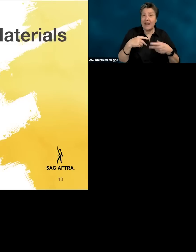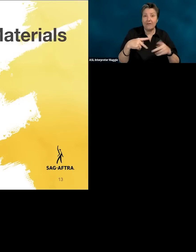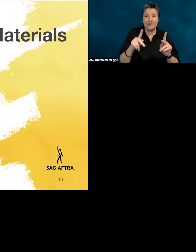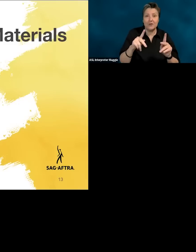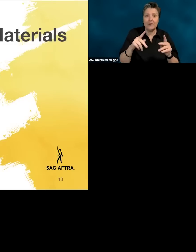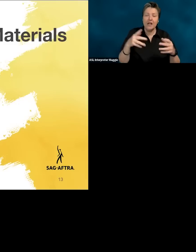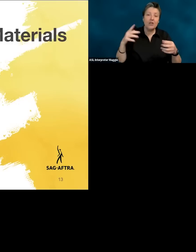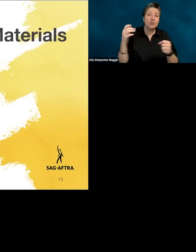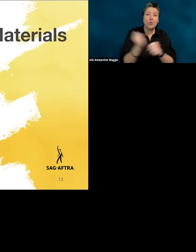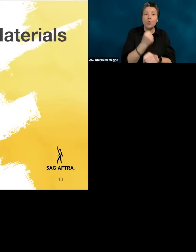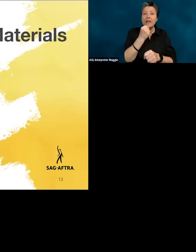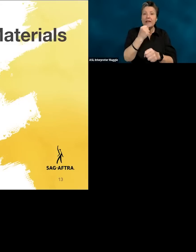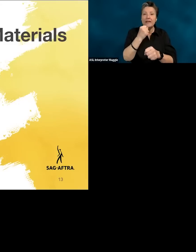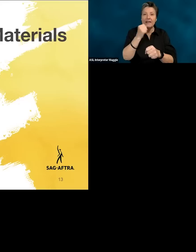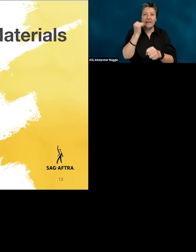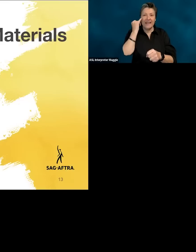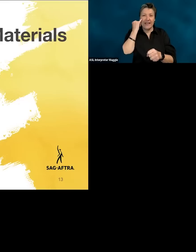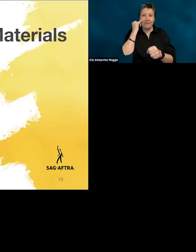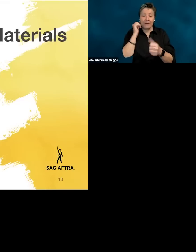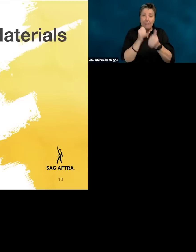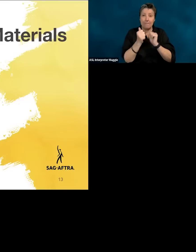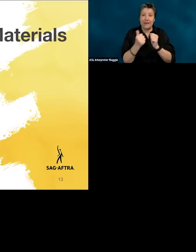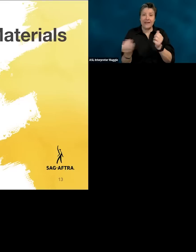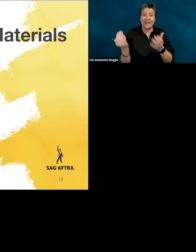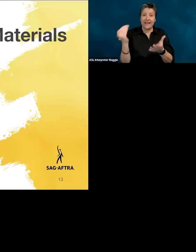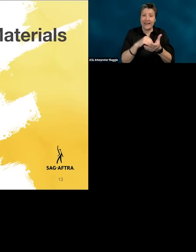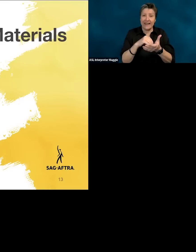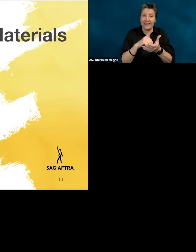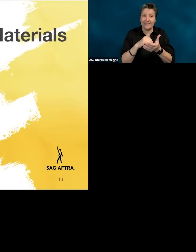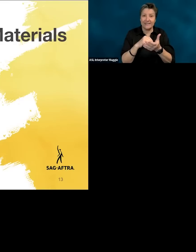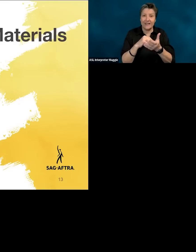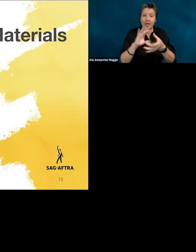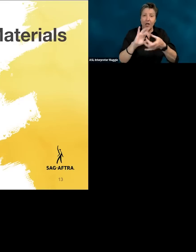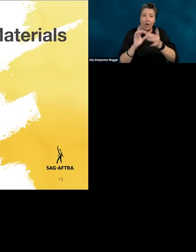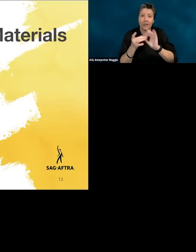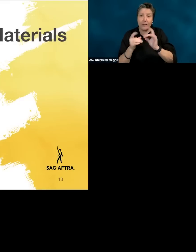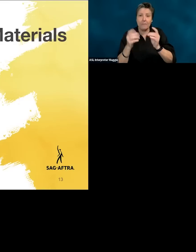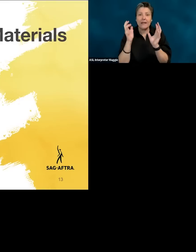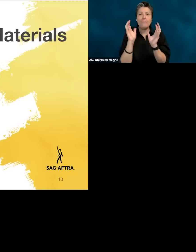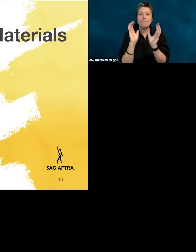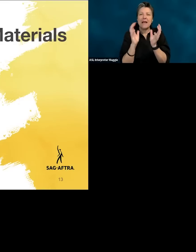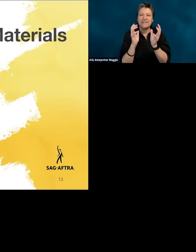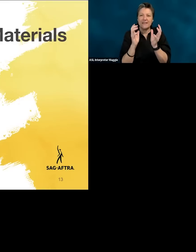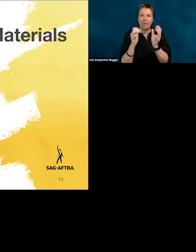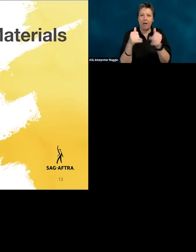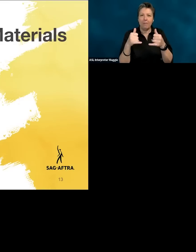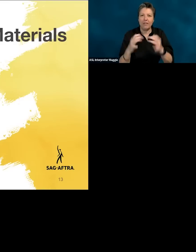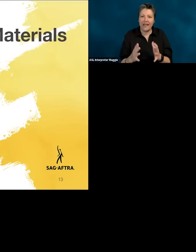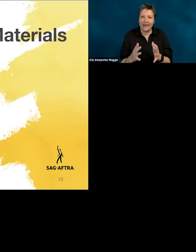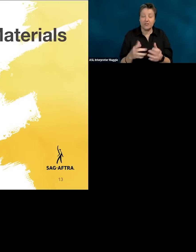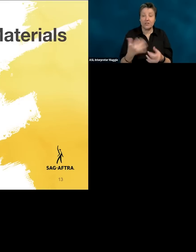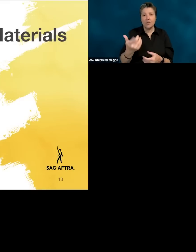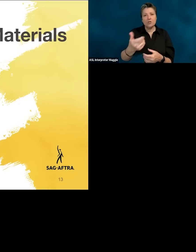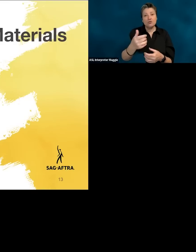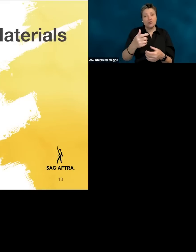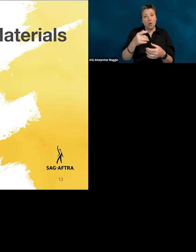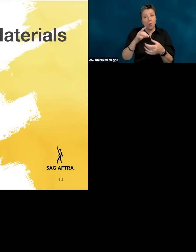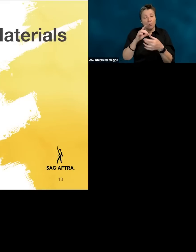Olympic basketball players because they specialize in basketball. So the analogy here is every role you book